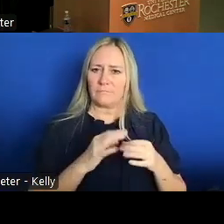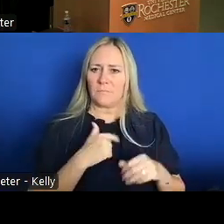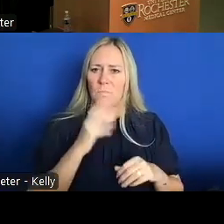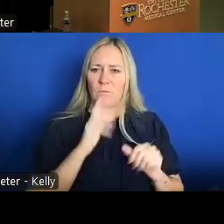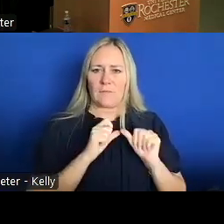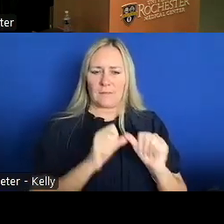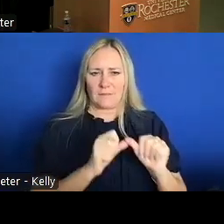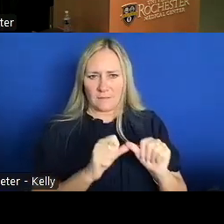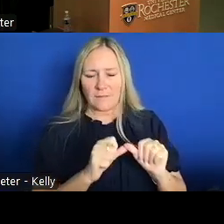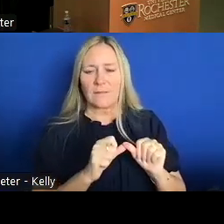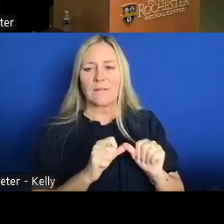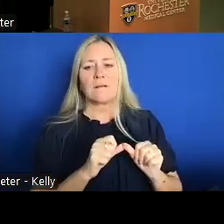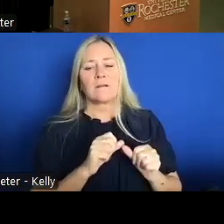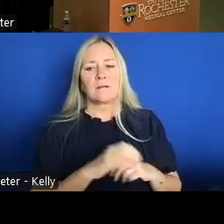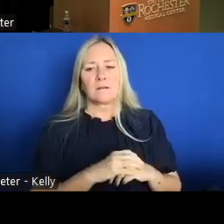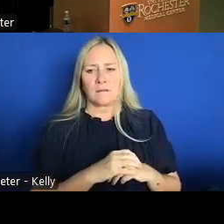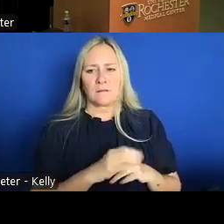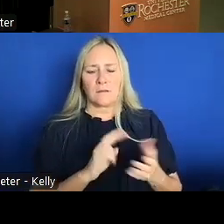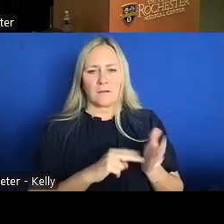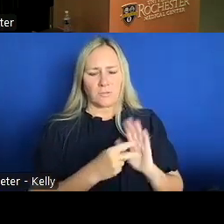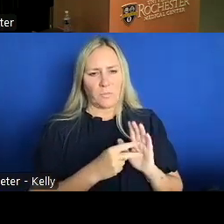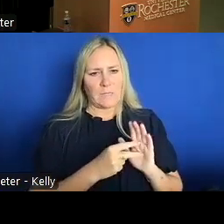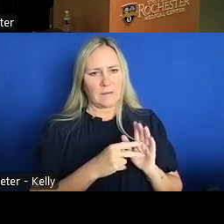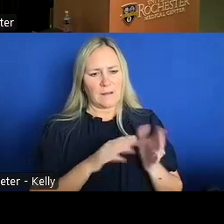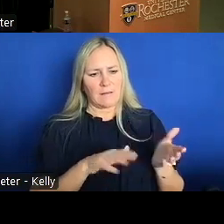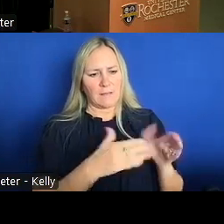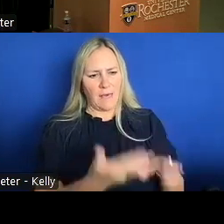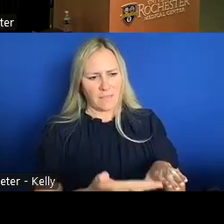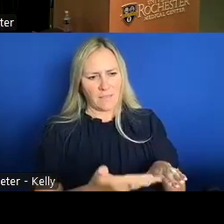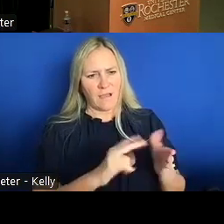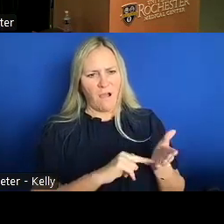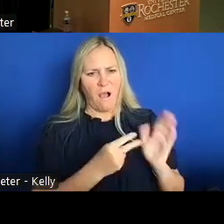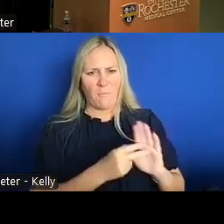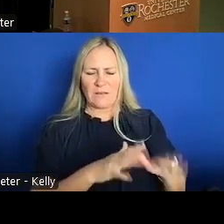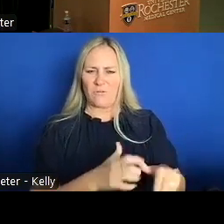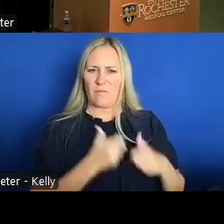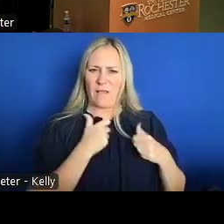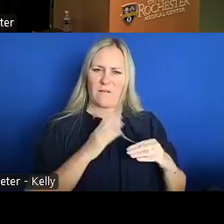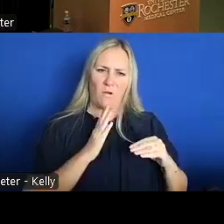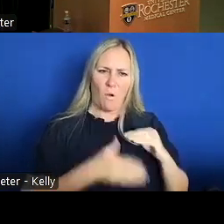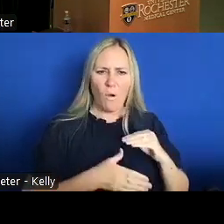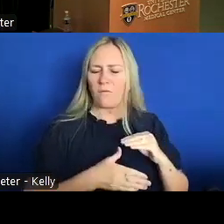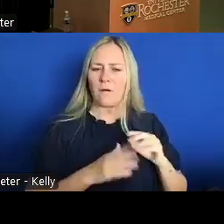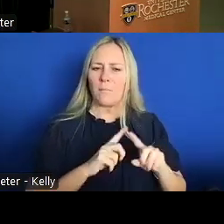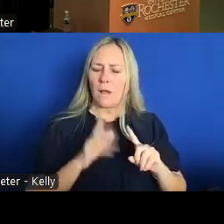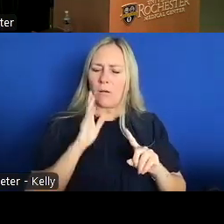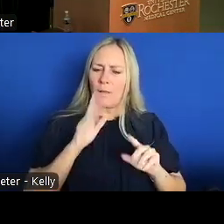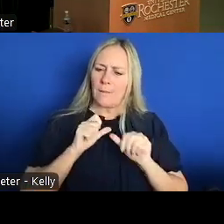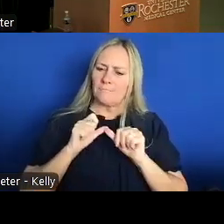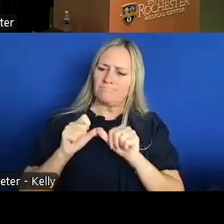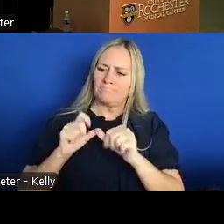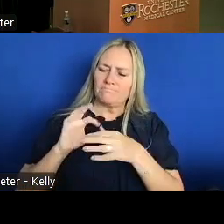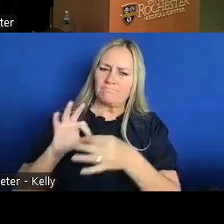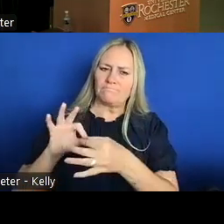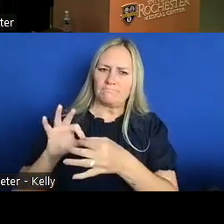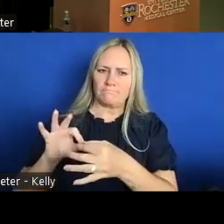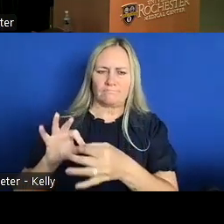death not just ends a life but that we can continue that relationship on I guess uh we